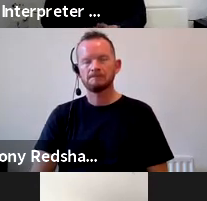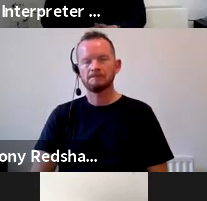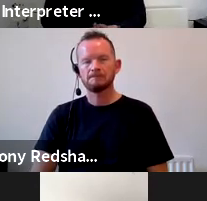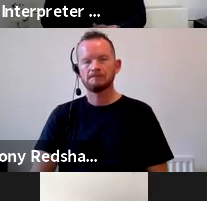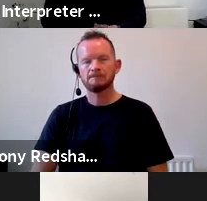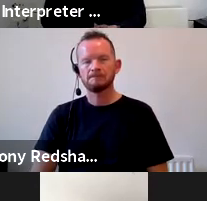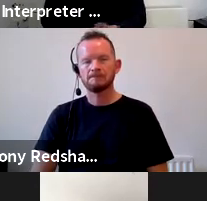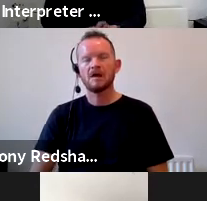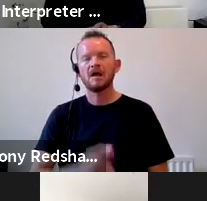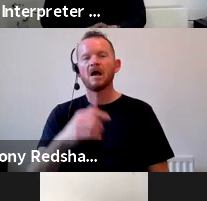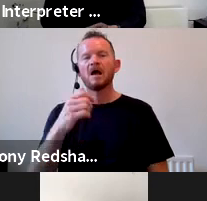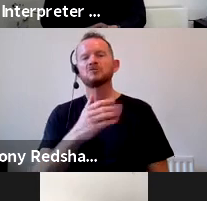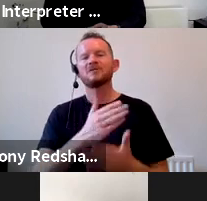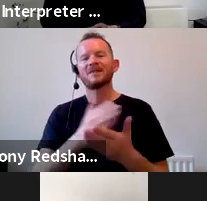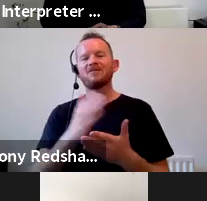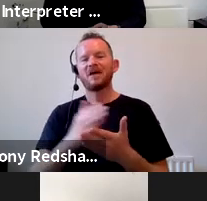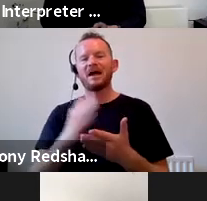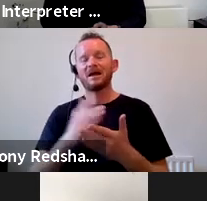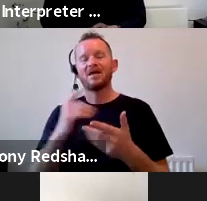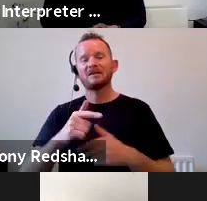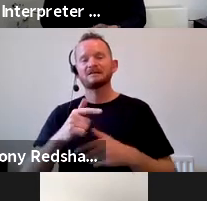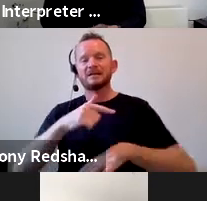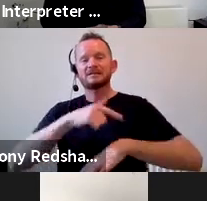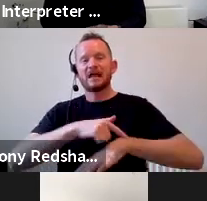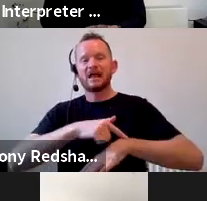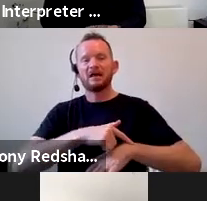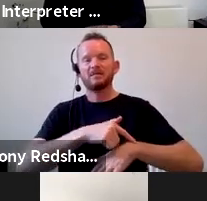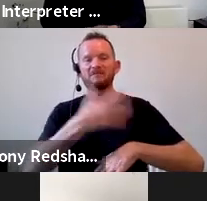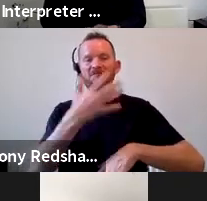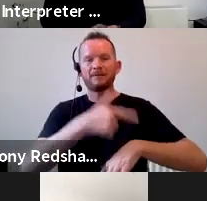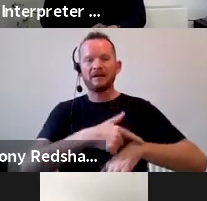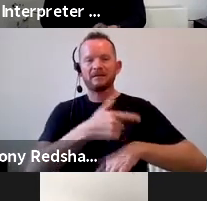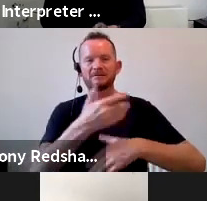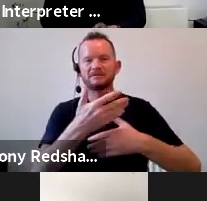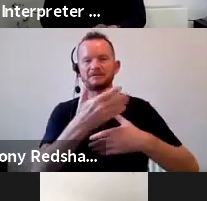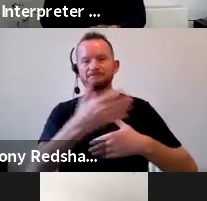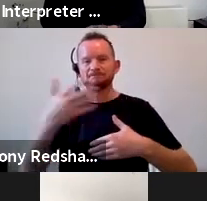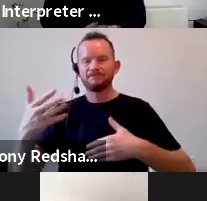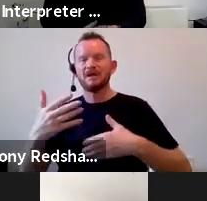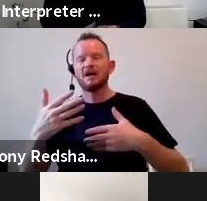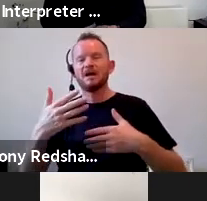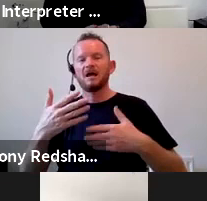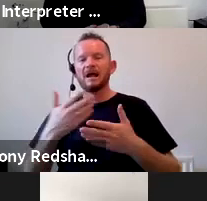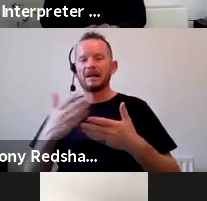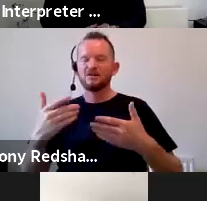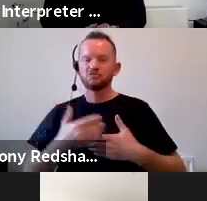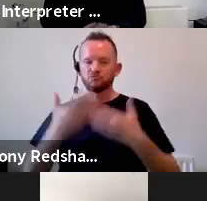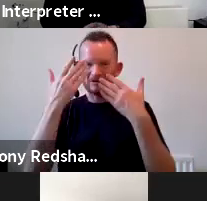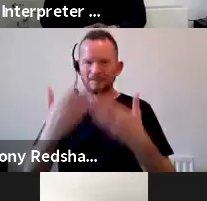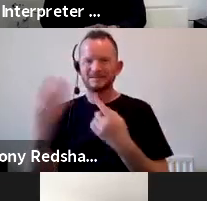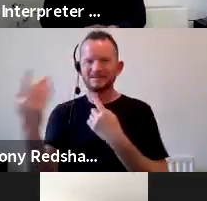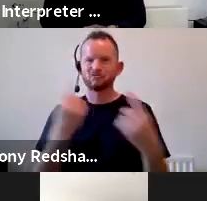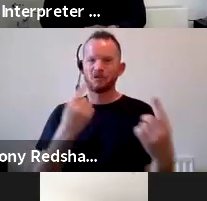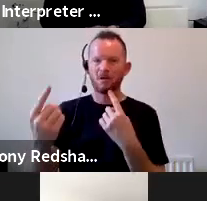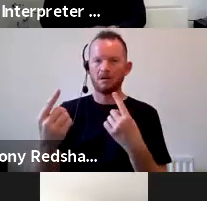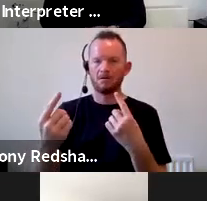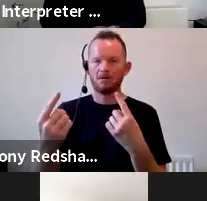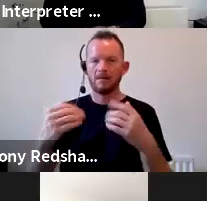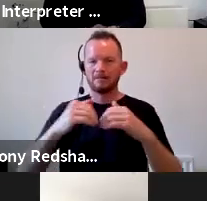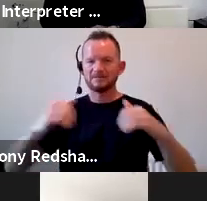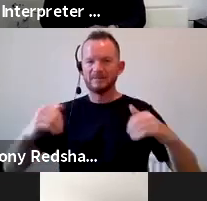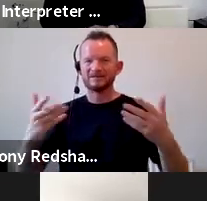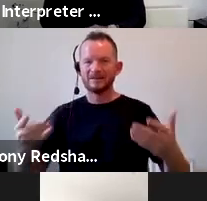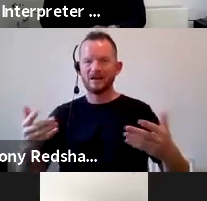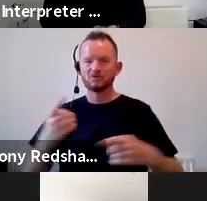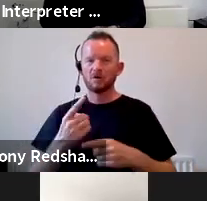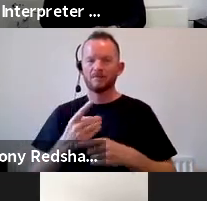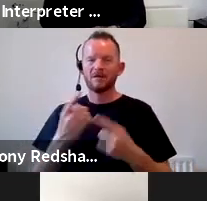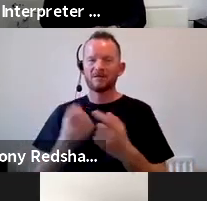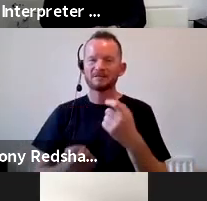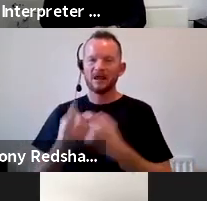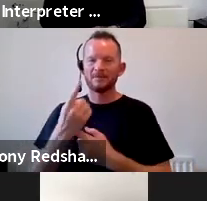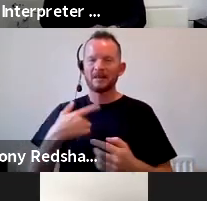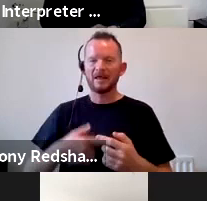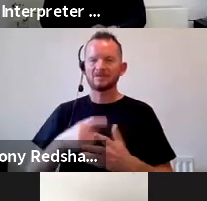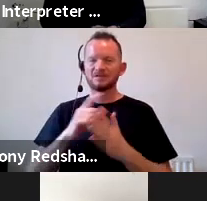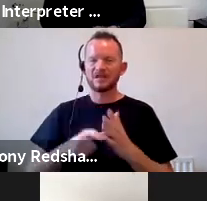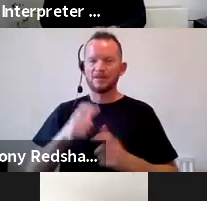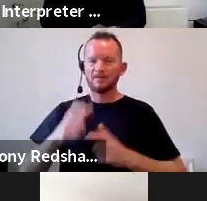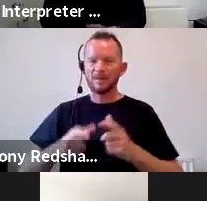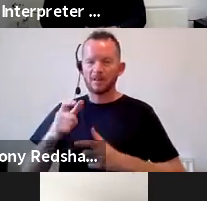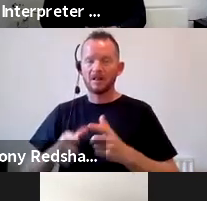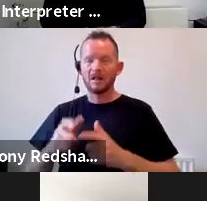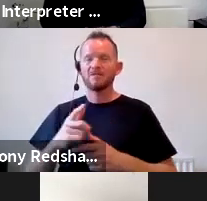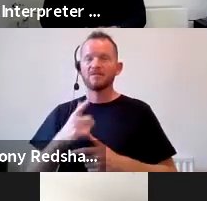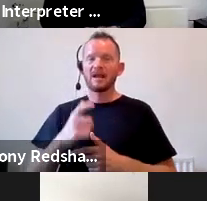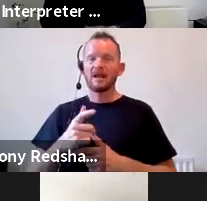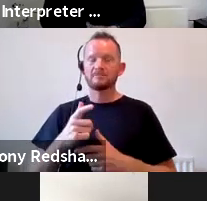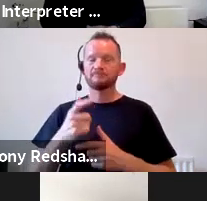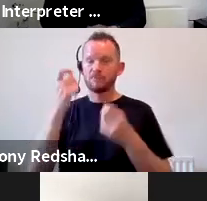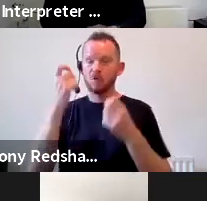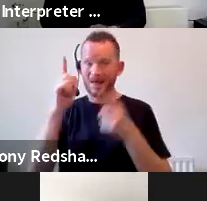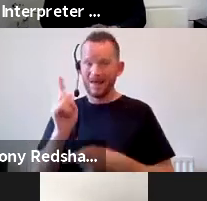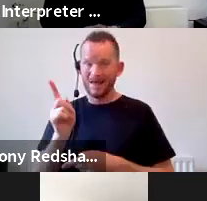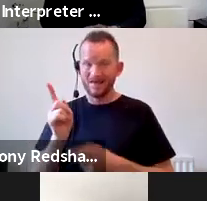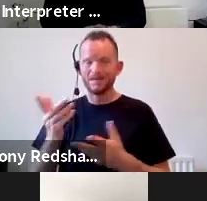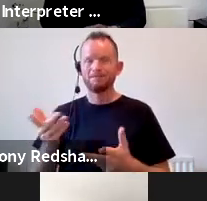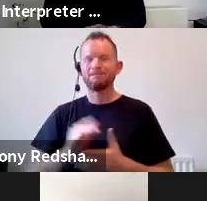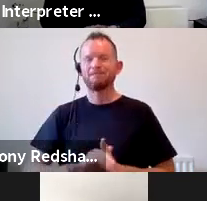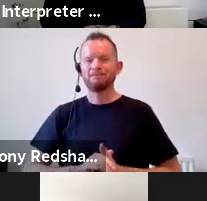sure if I clarified it at the beginning, this is a space where we need to clearly respect each other, and this is a space where we need to talk about the things that are happening in their lives are disabled people so if we can bet.